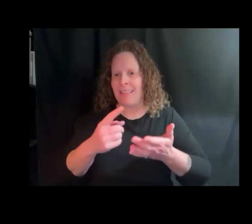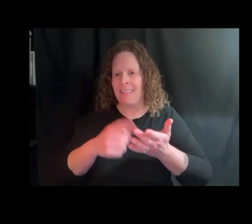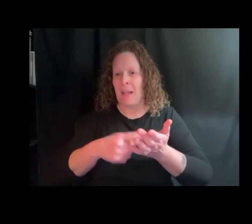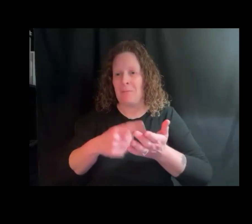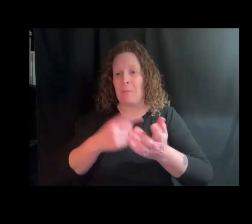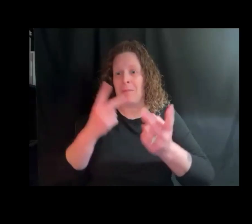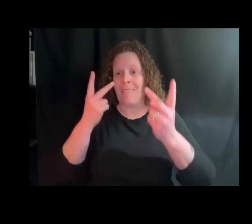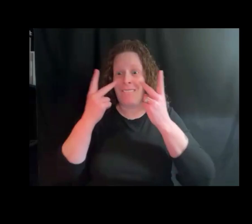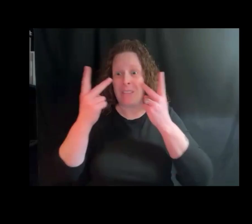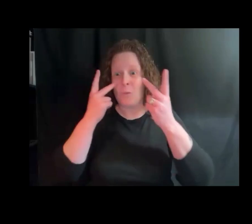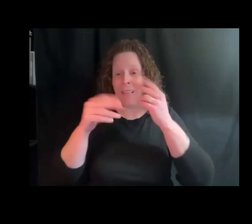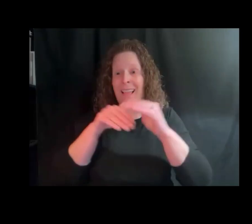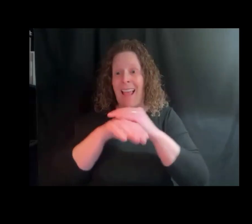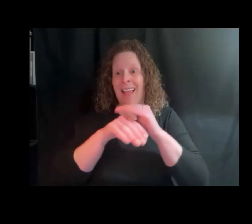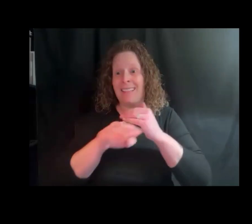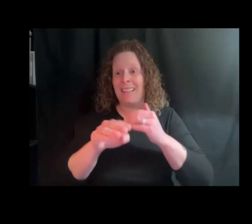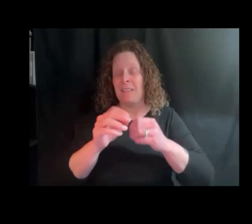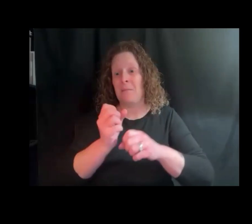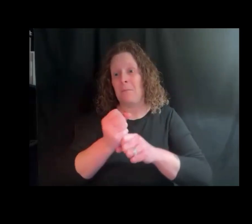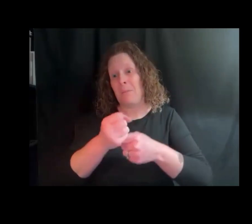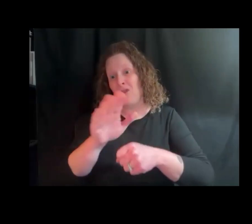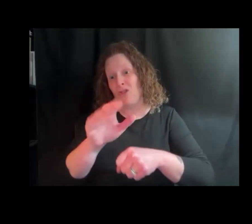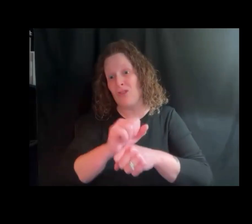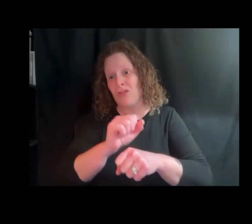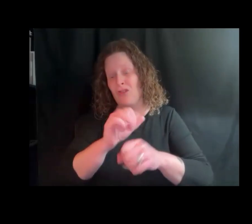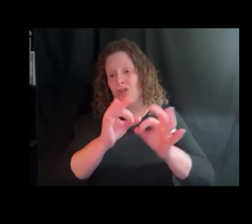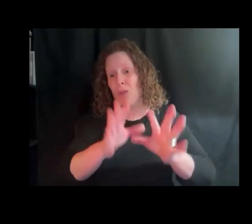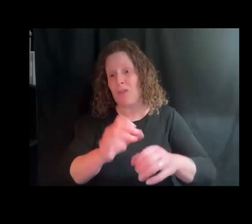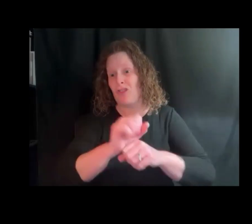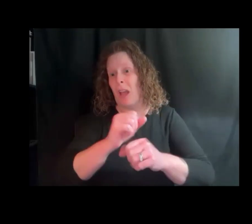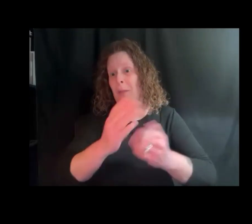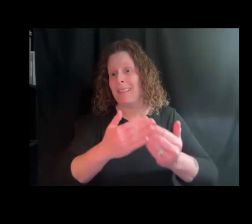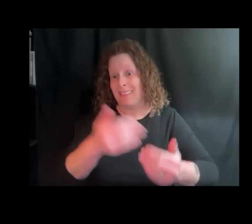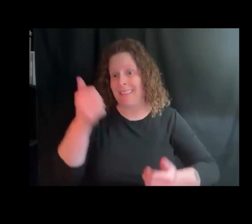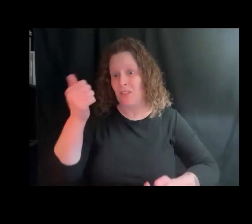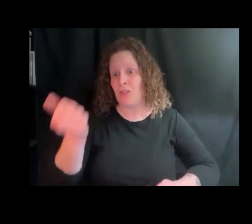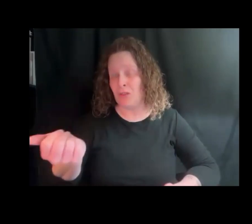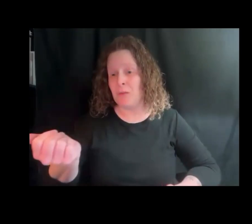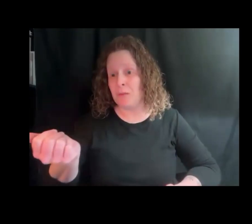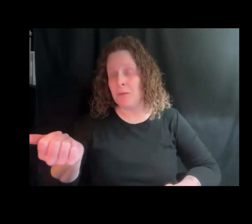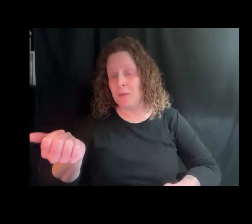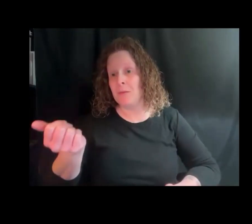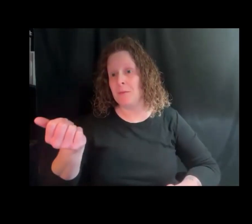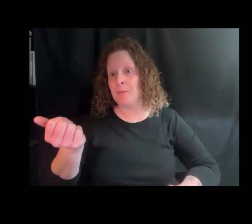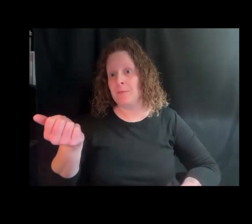that they're creating so that the deaf person will have visual access to everything.